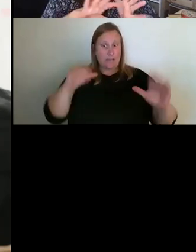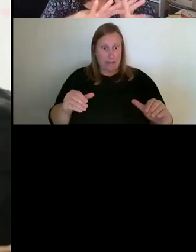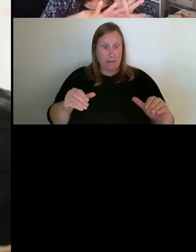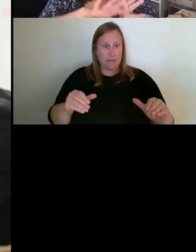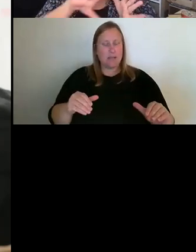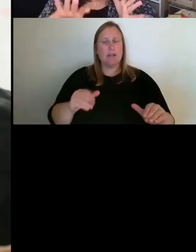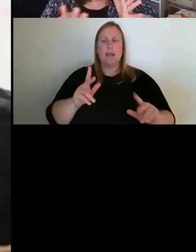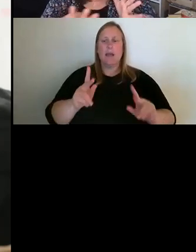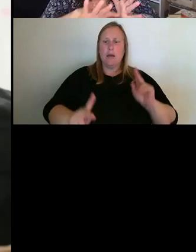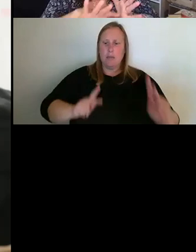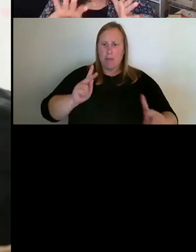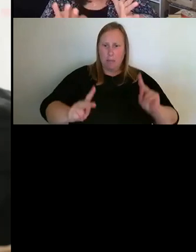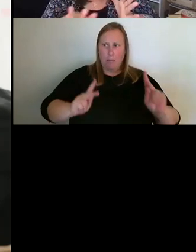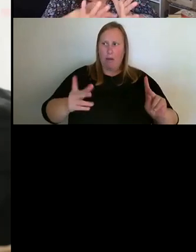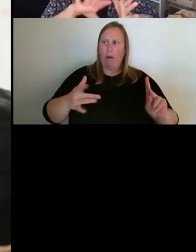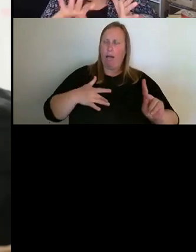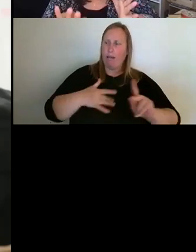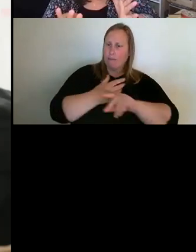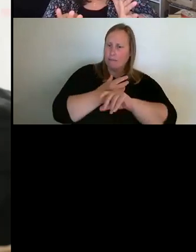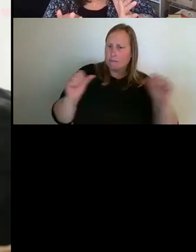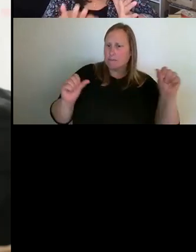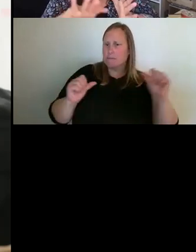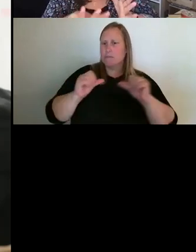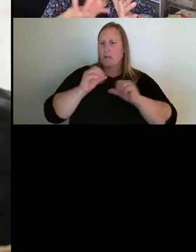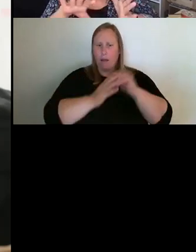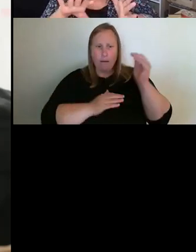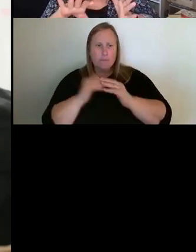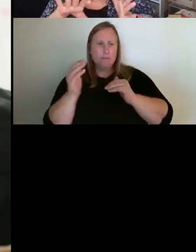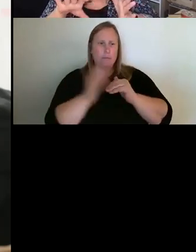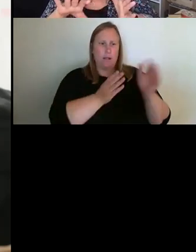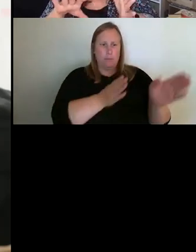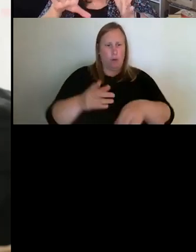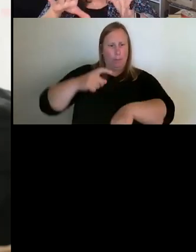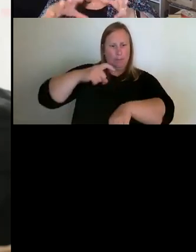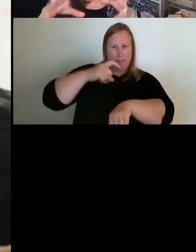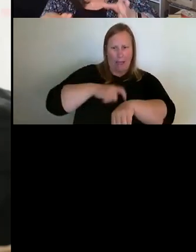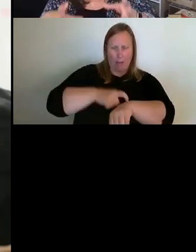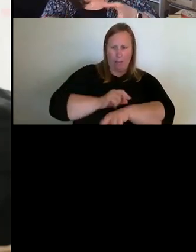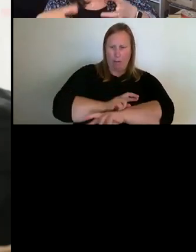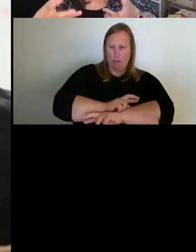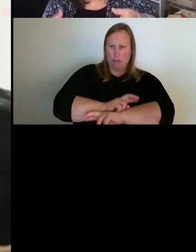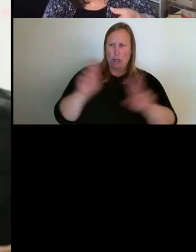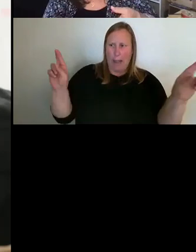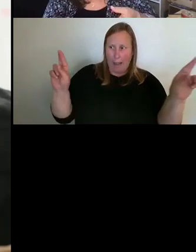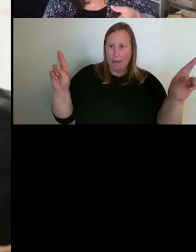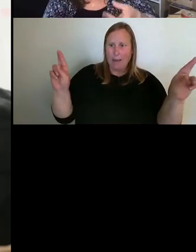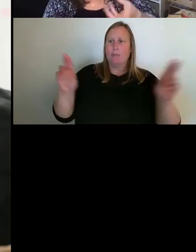needed that safety or comfort or prep time might be able to be more activity quickly.